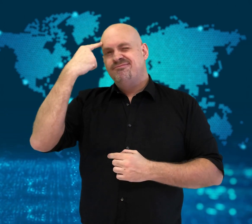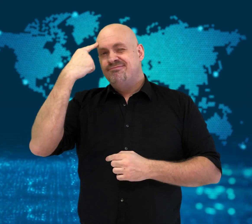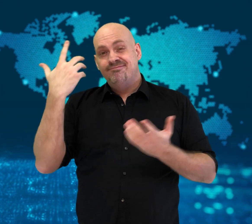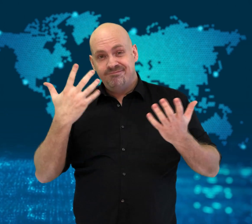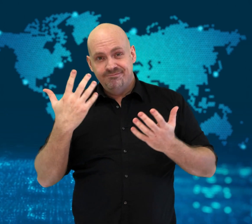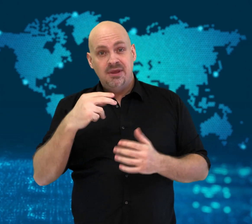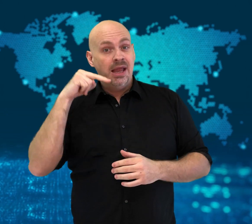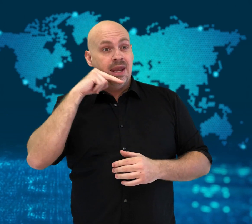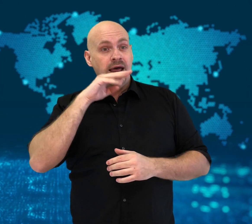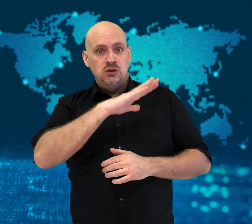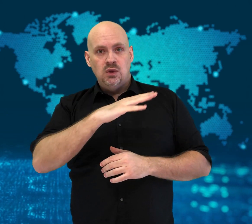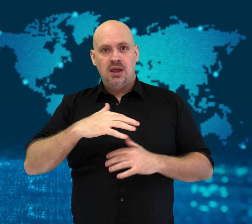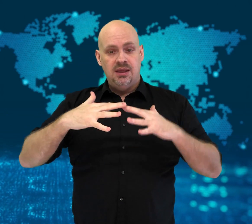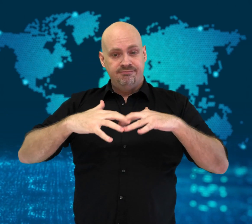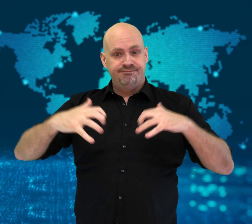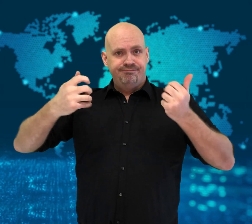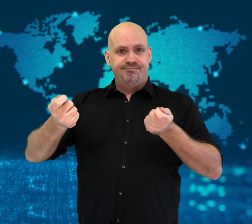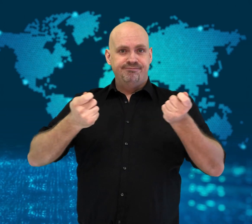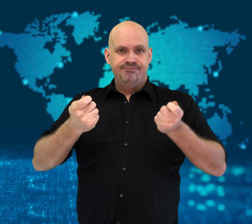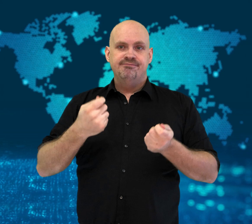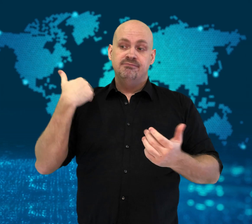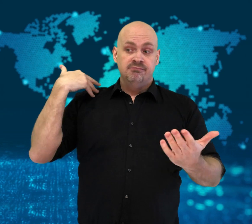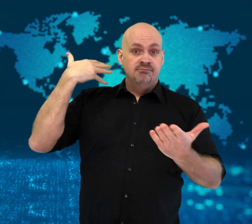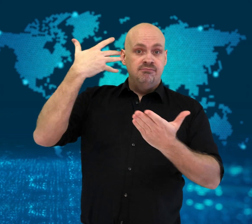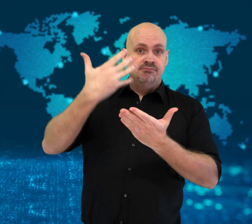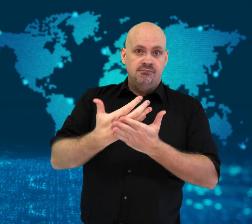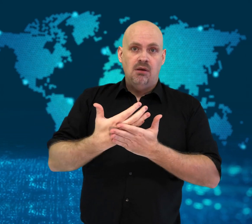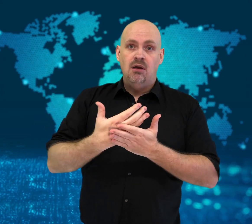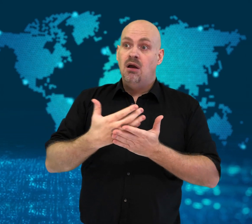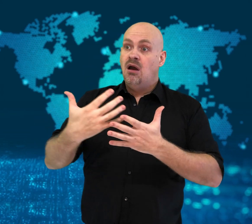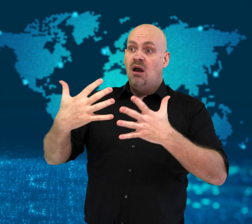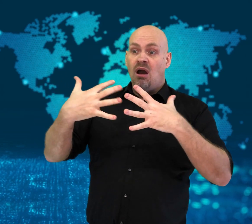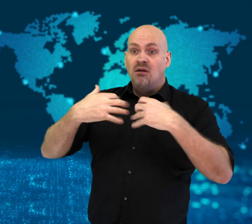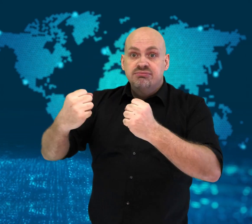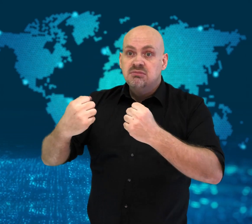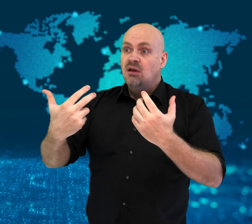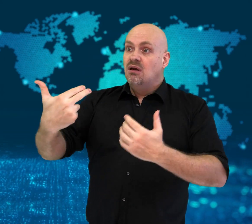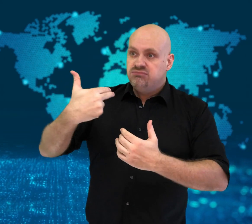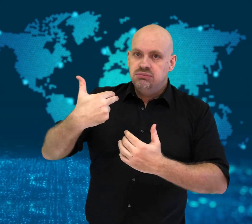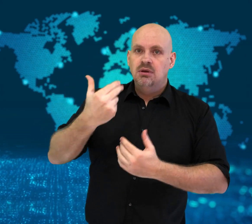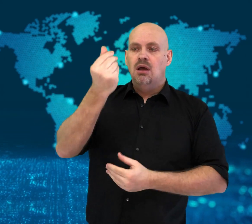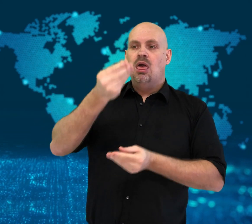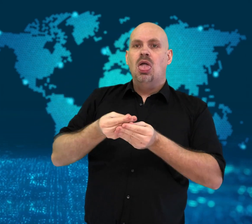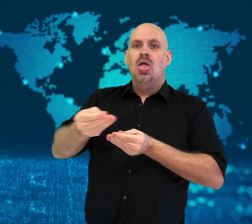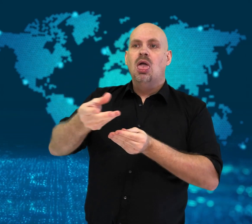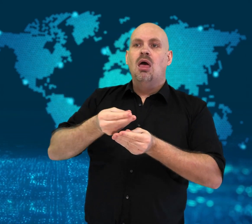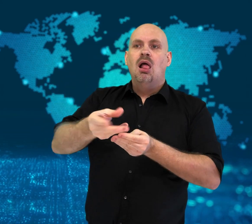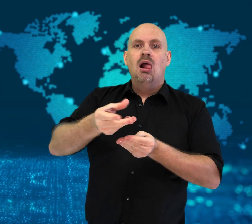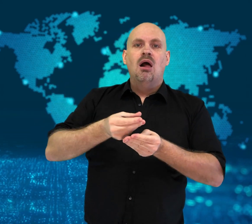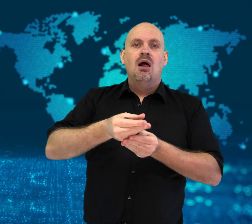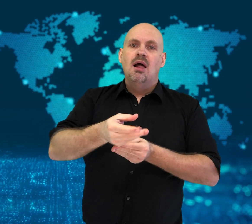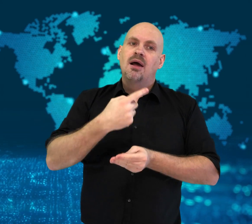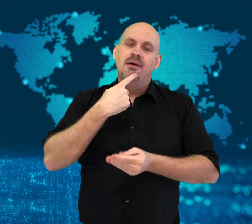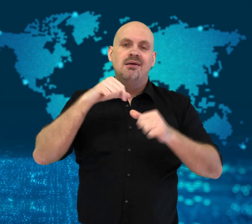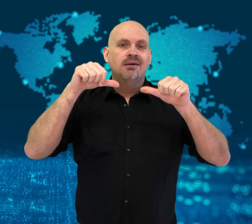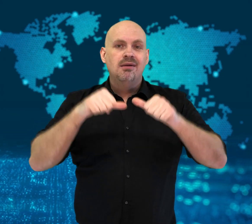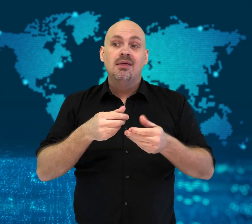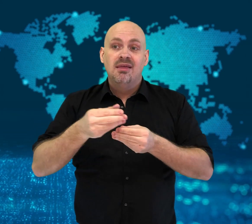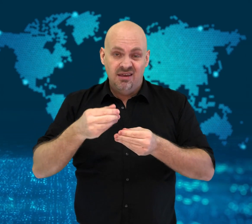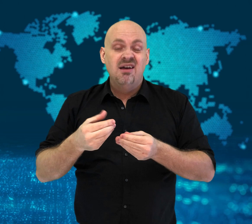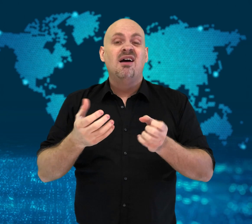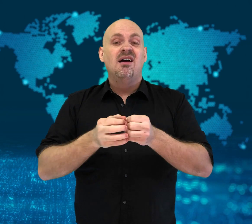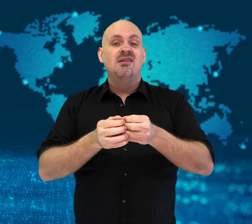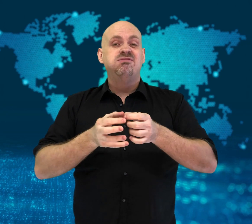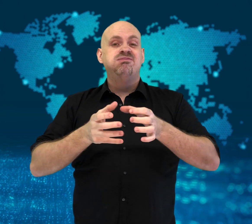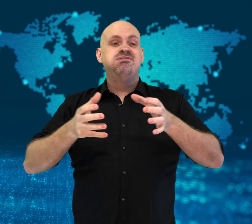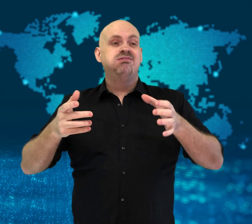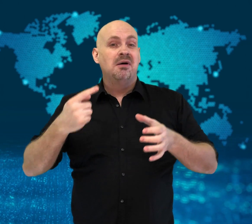Some believe that the government’s practice of paying for hostages has